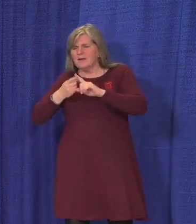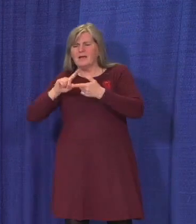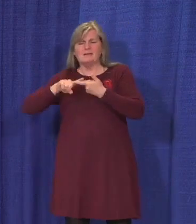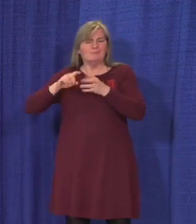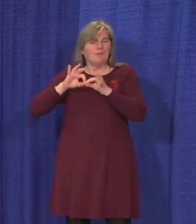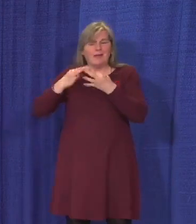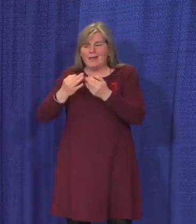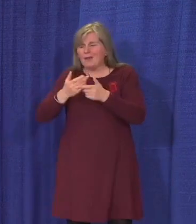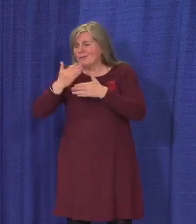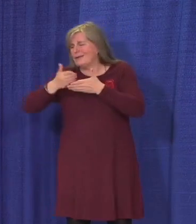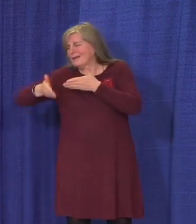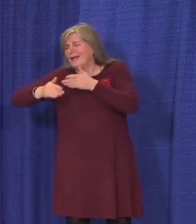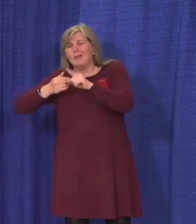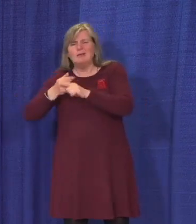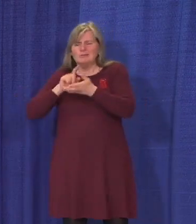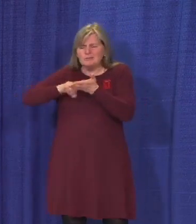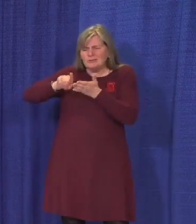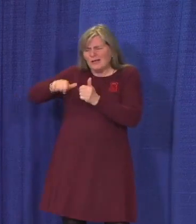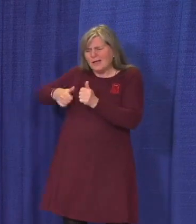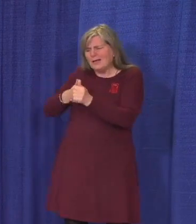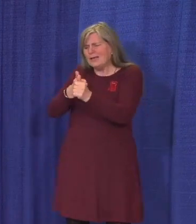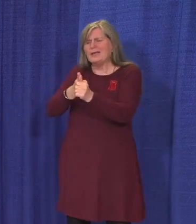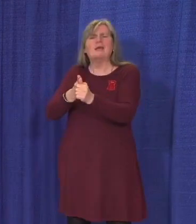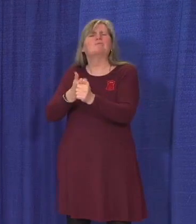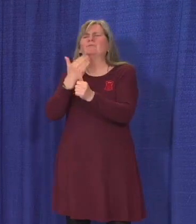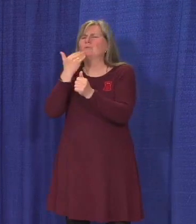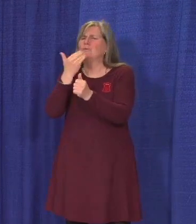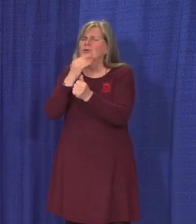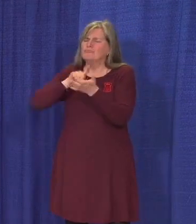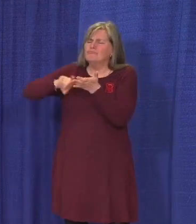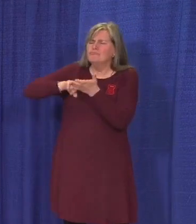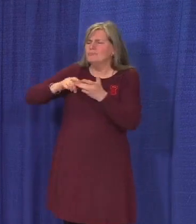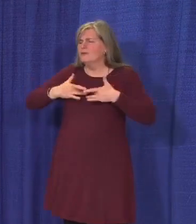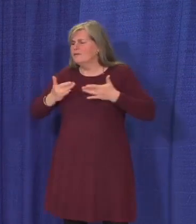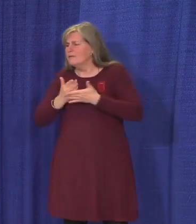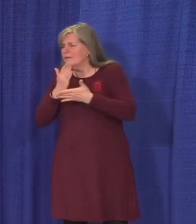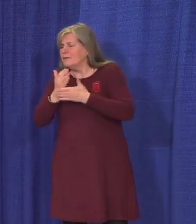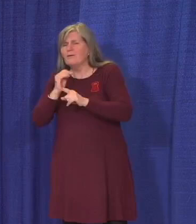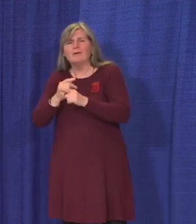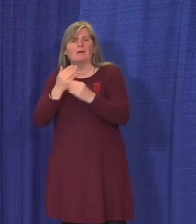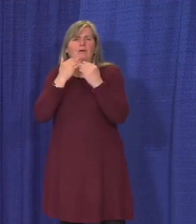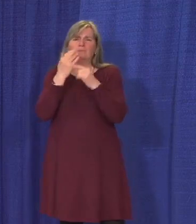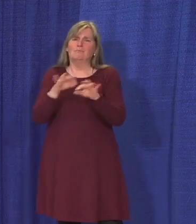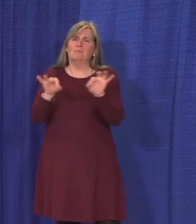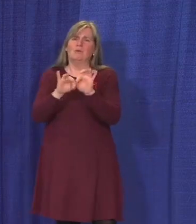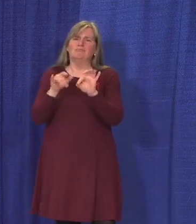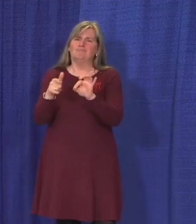That's 18664563838.